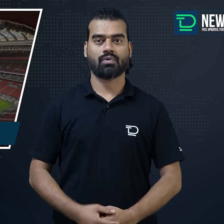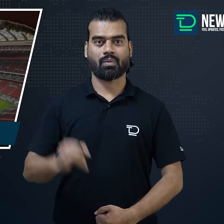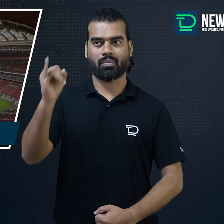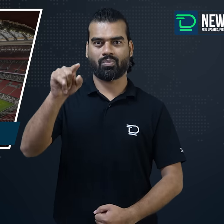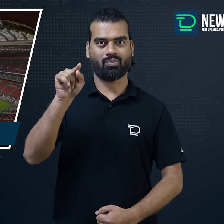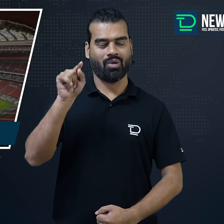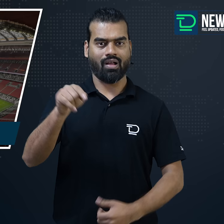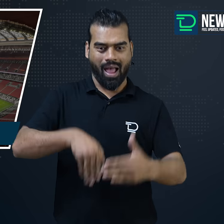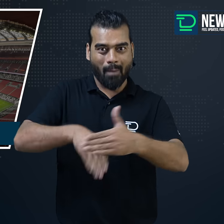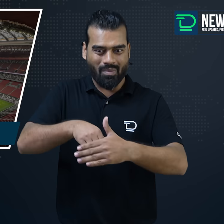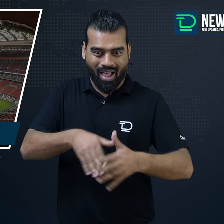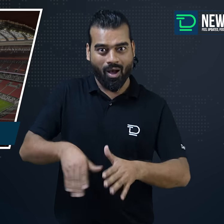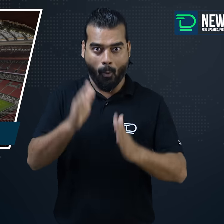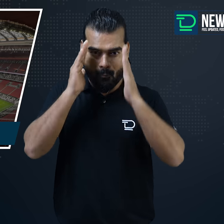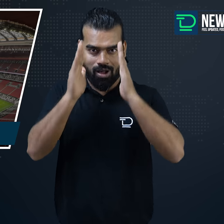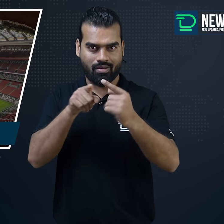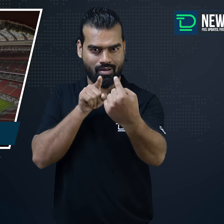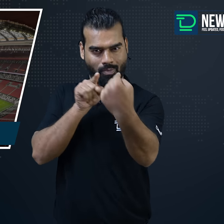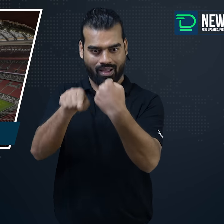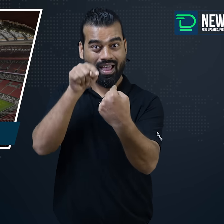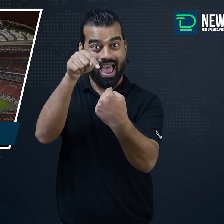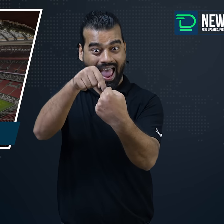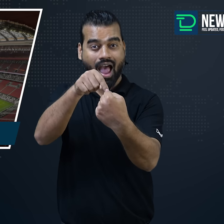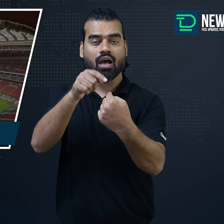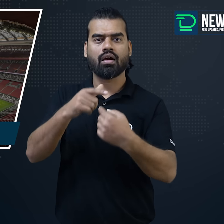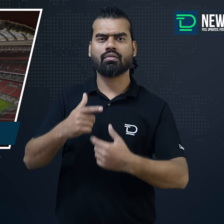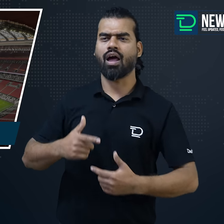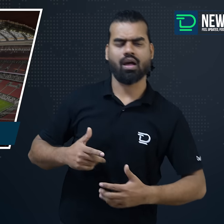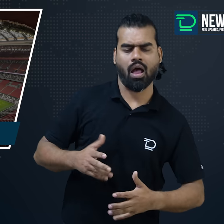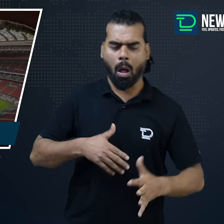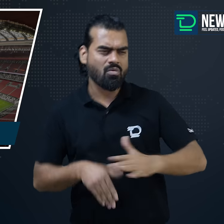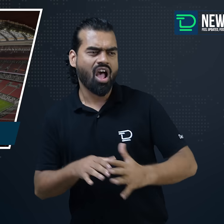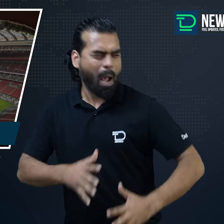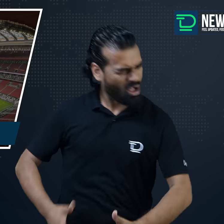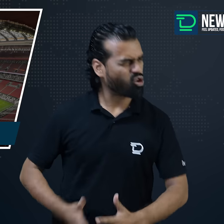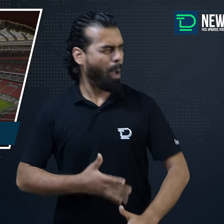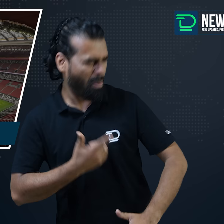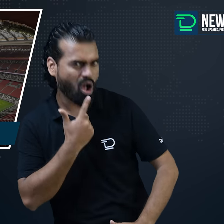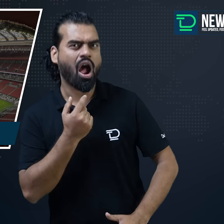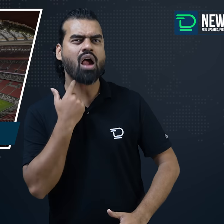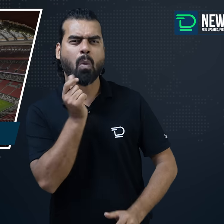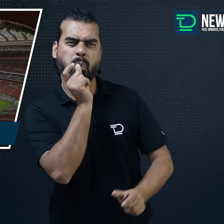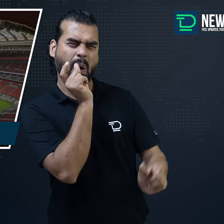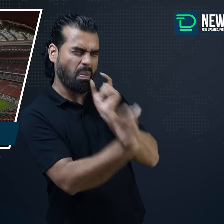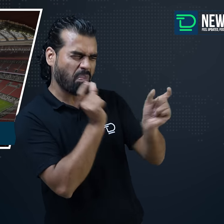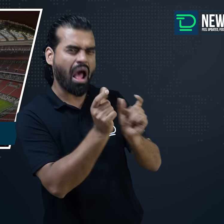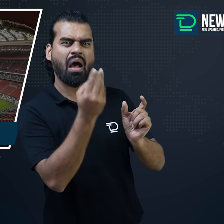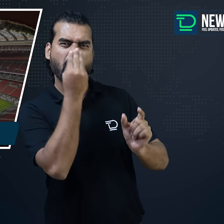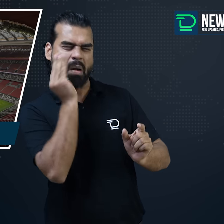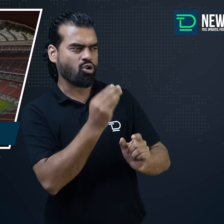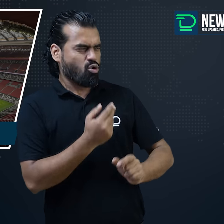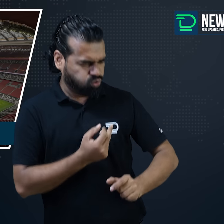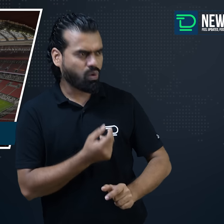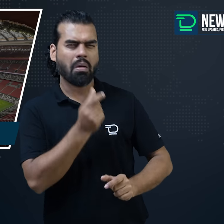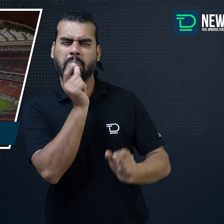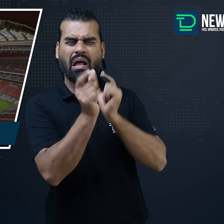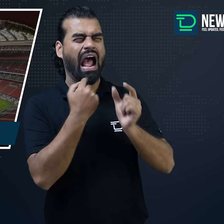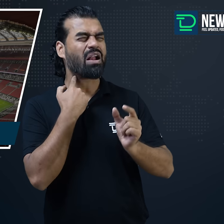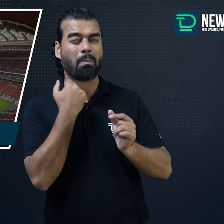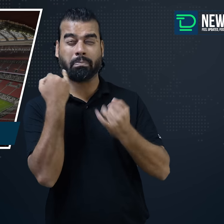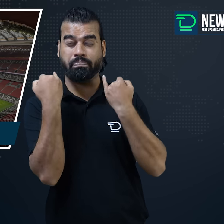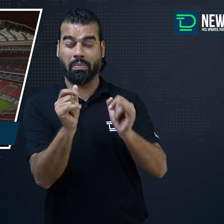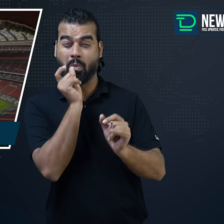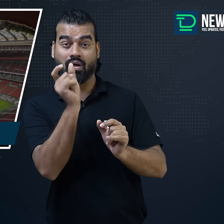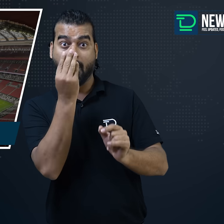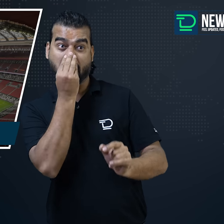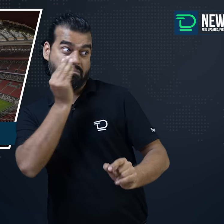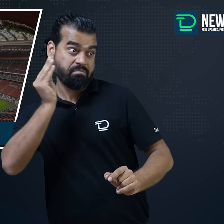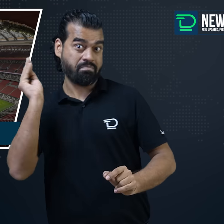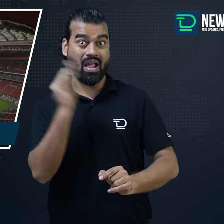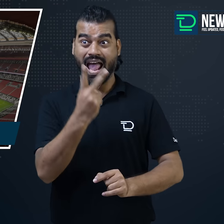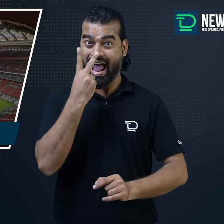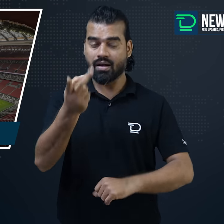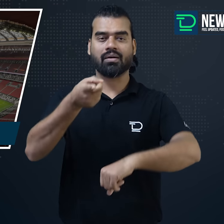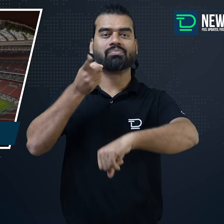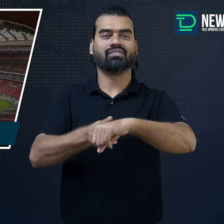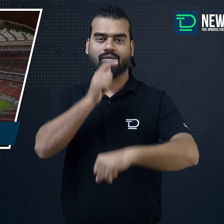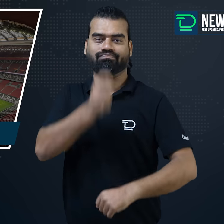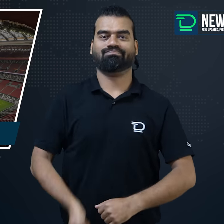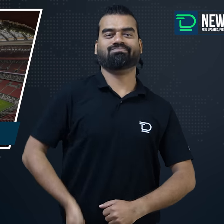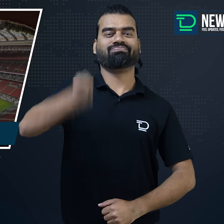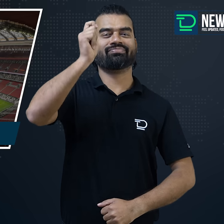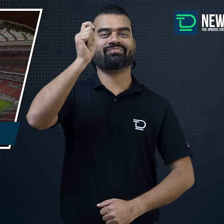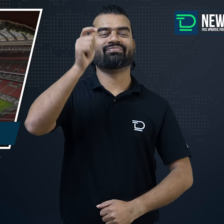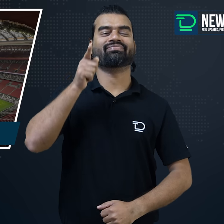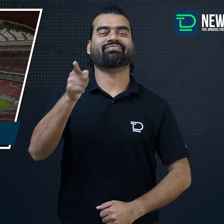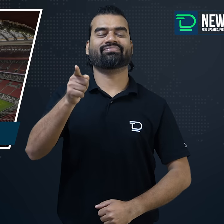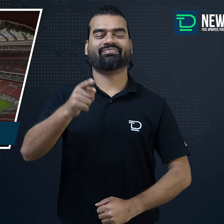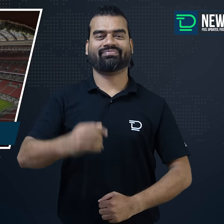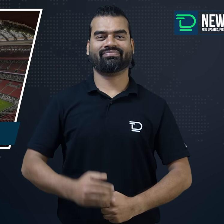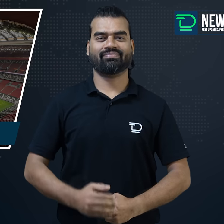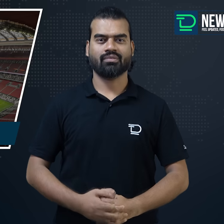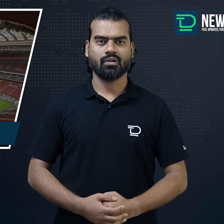6. Mocking players inside the field